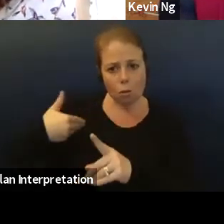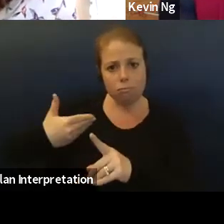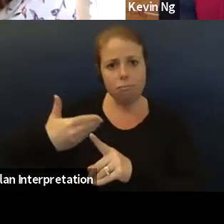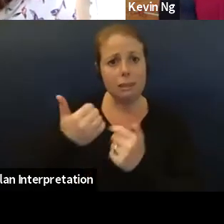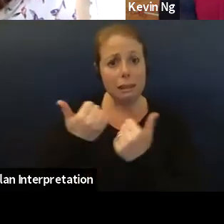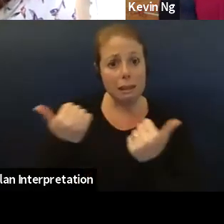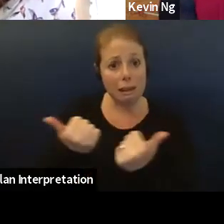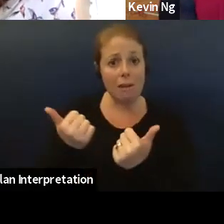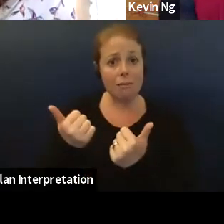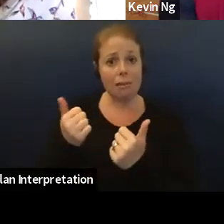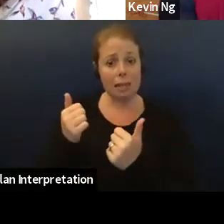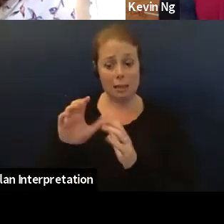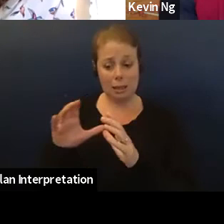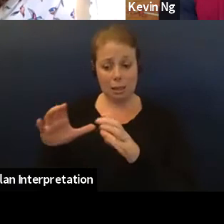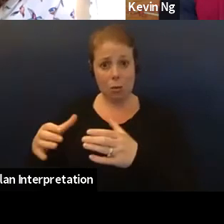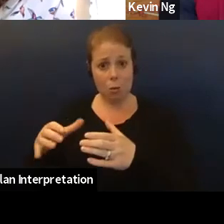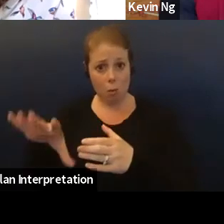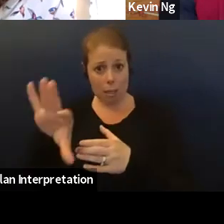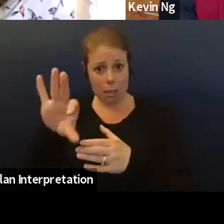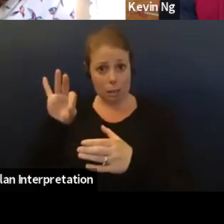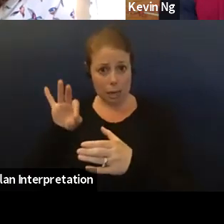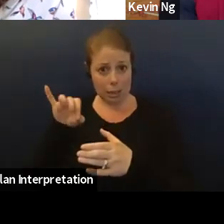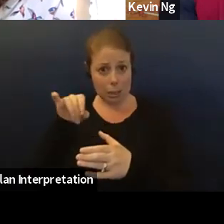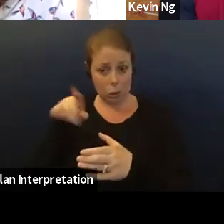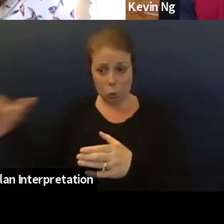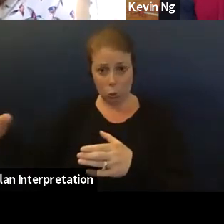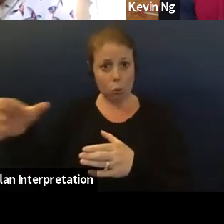for no reason, and bring what you've got and be willing to listen for the things that you don't.